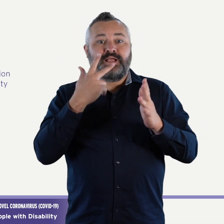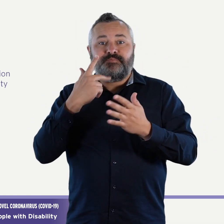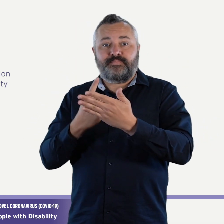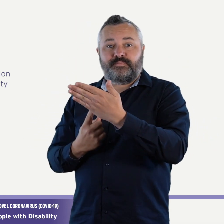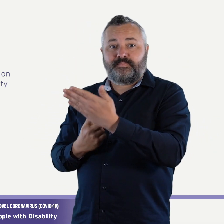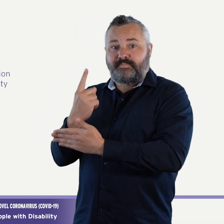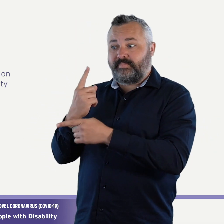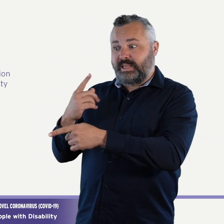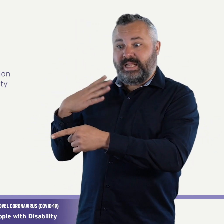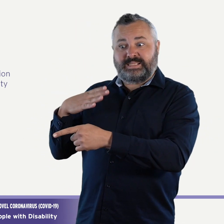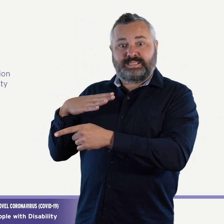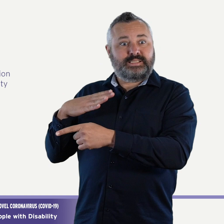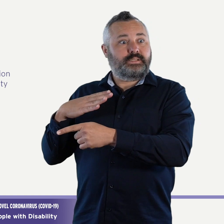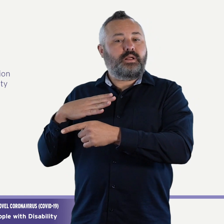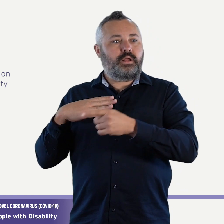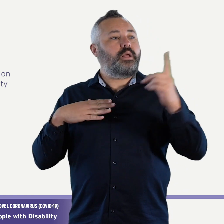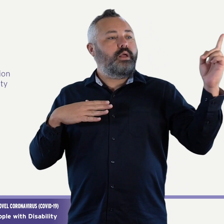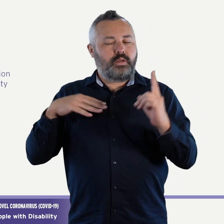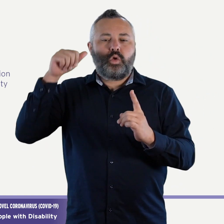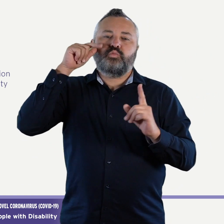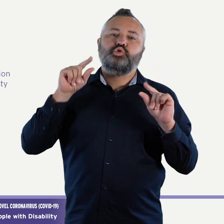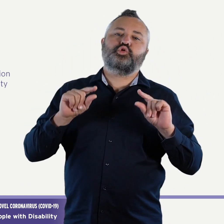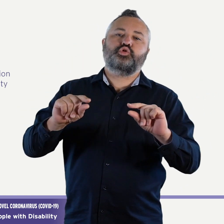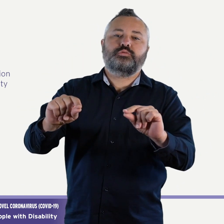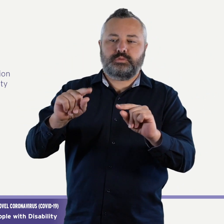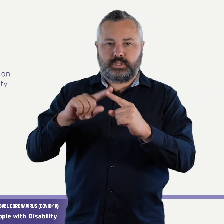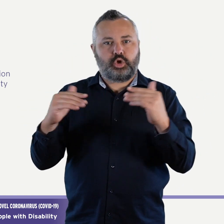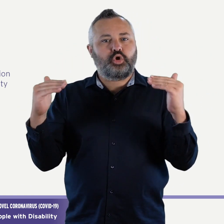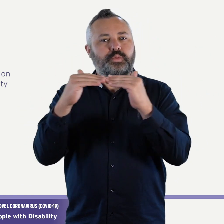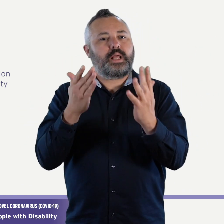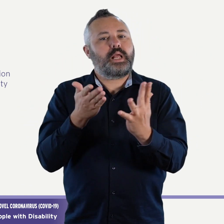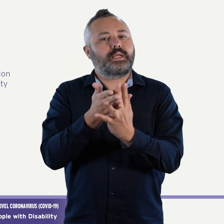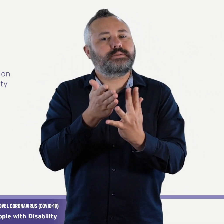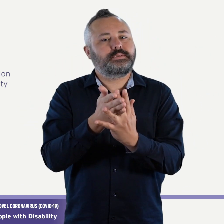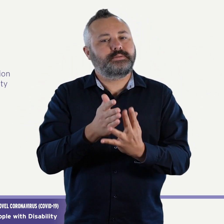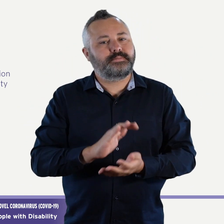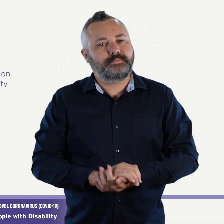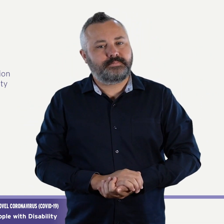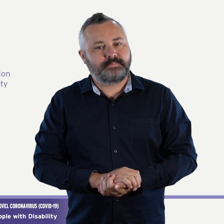which reflect the rights of people with disability to equitable access to health care.